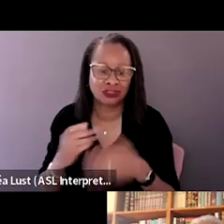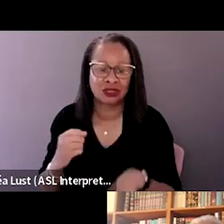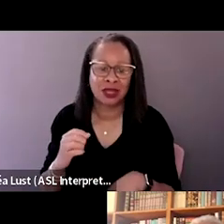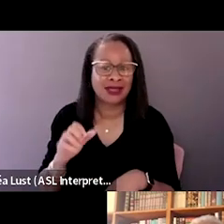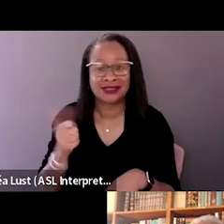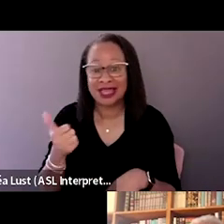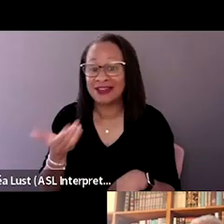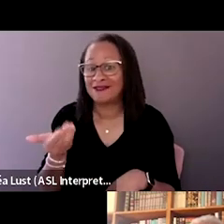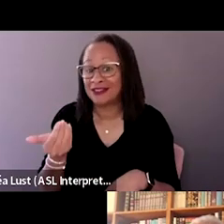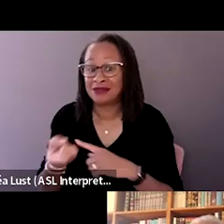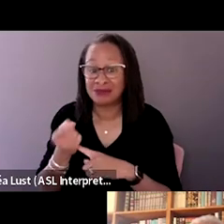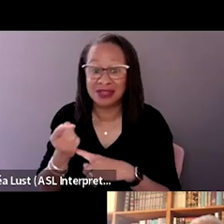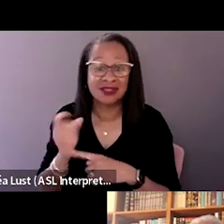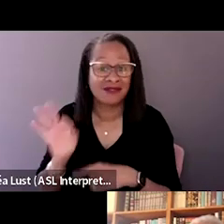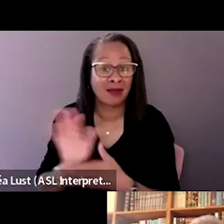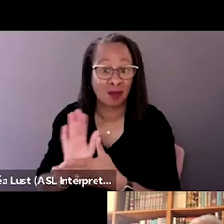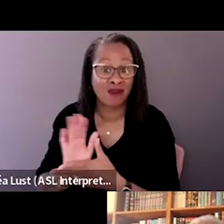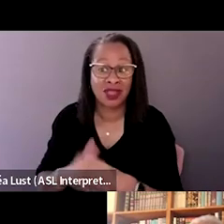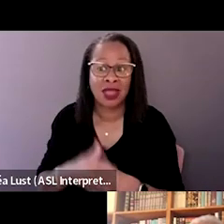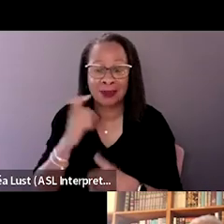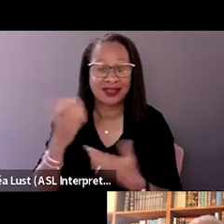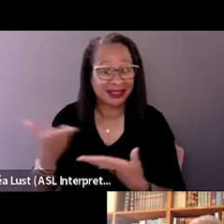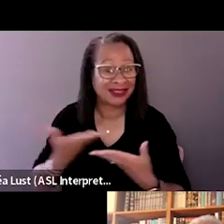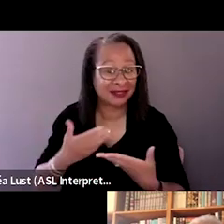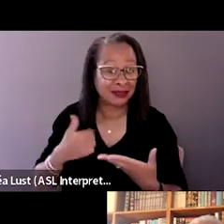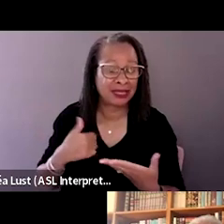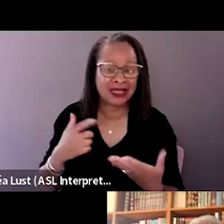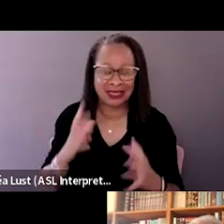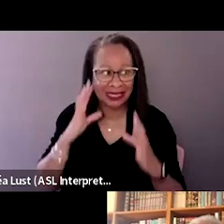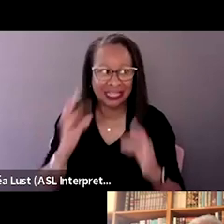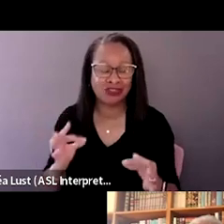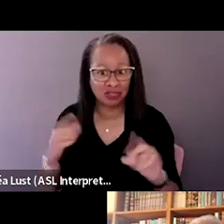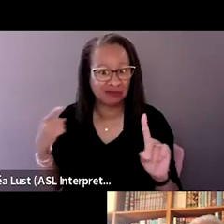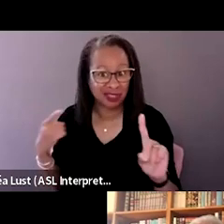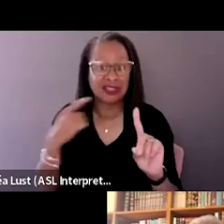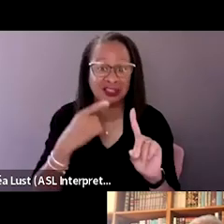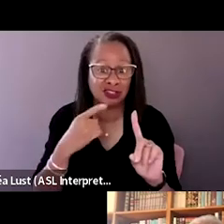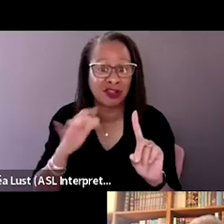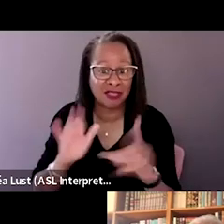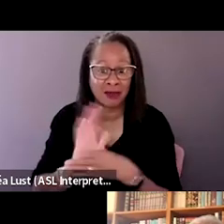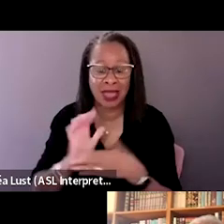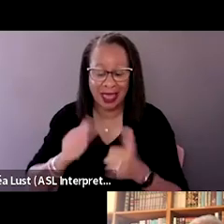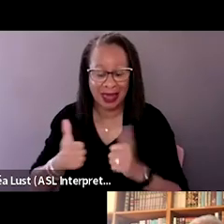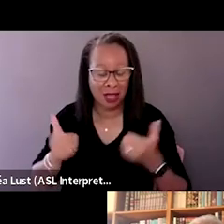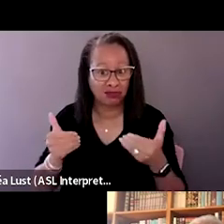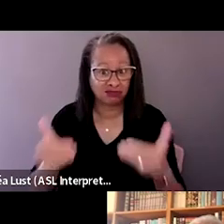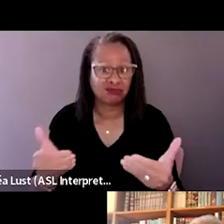15 minutes because it's giving me the intention and the way the story is going to be told.